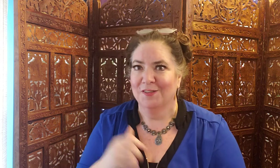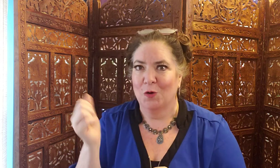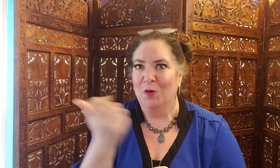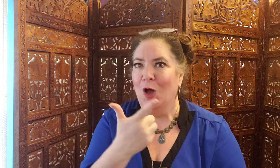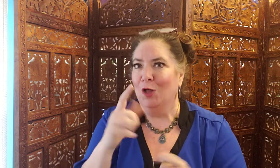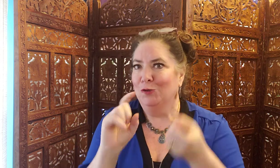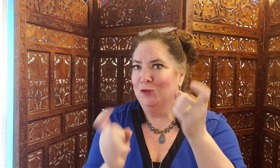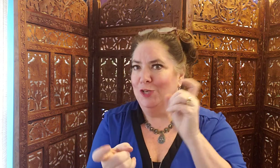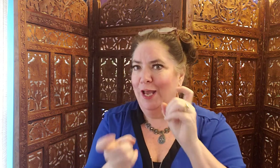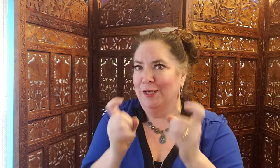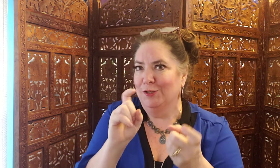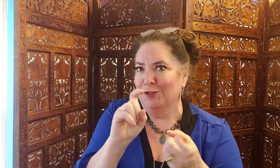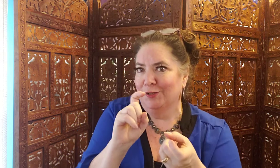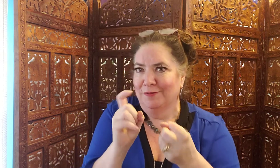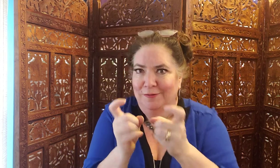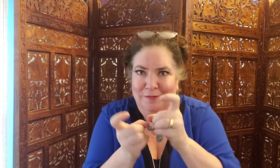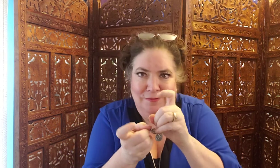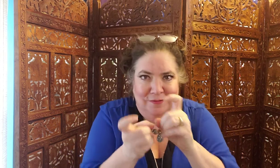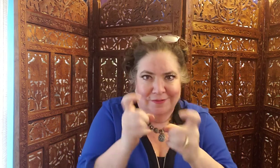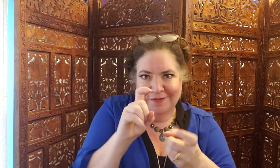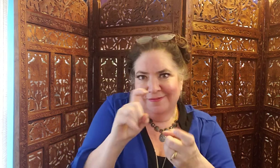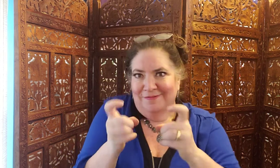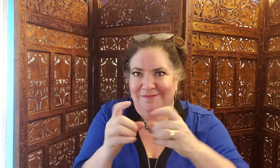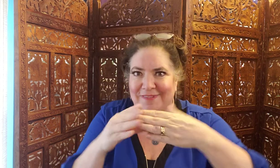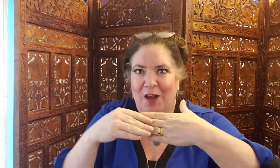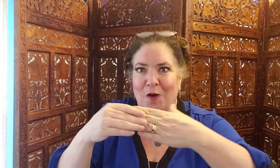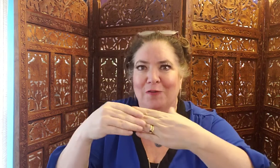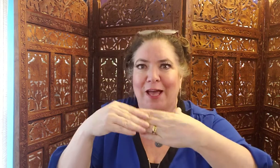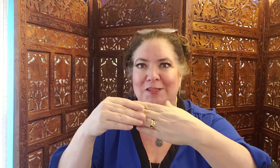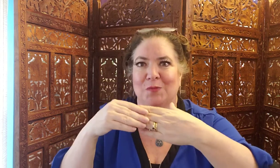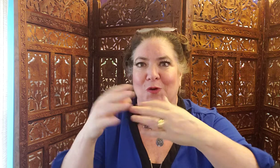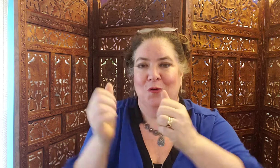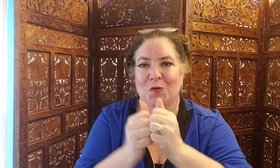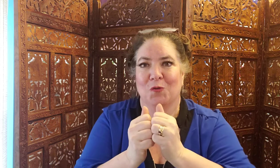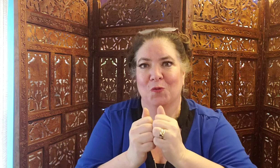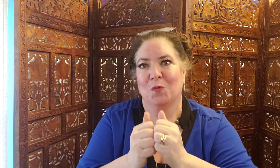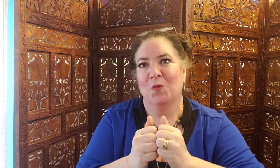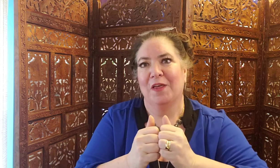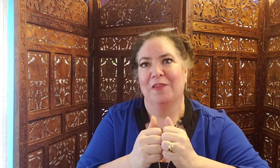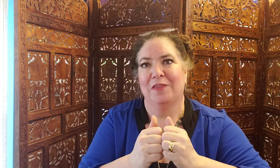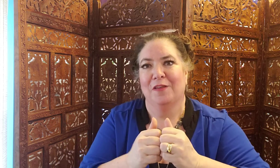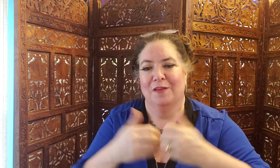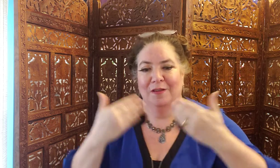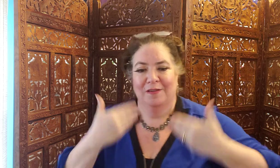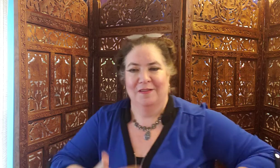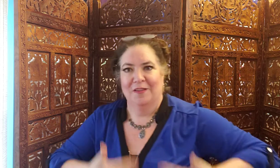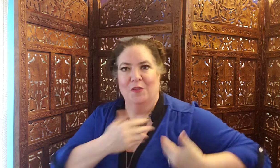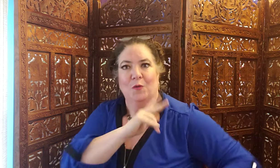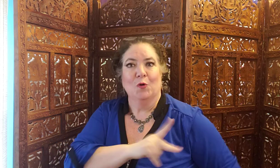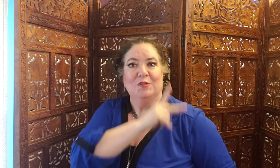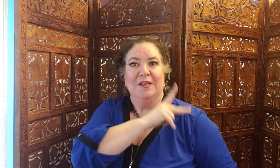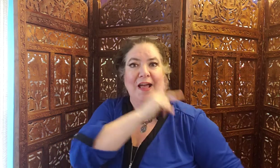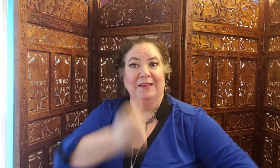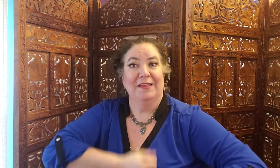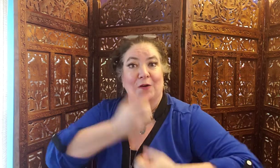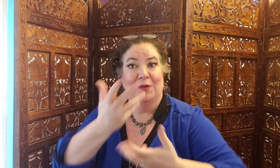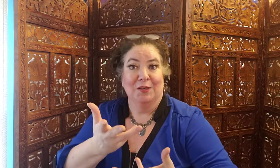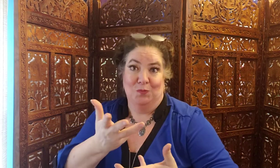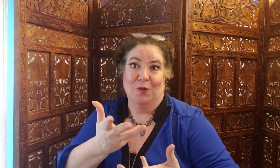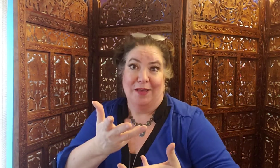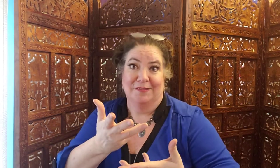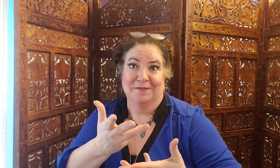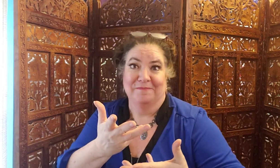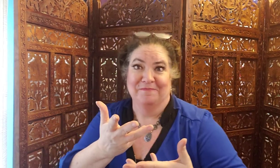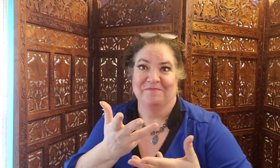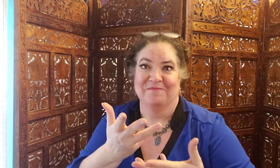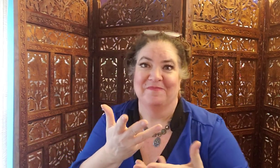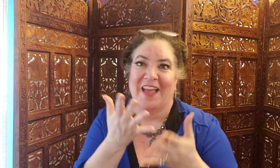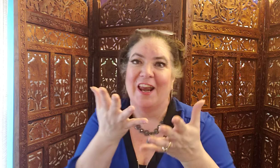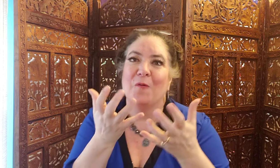So we all do change and are flexible with the personality that we express and I want